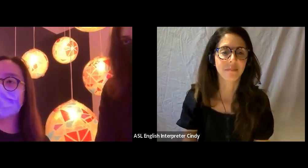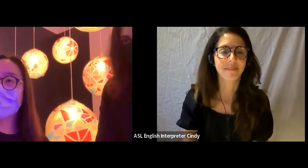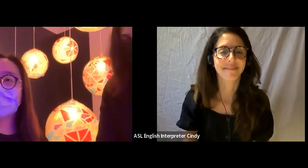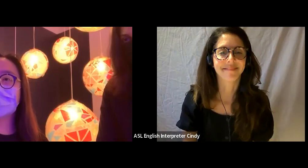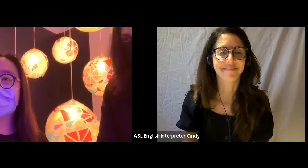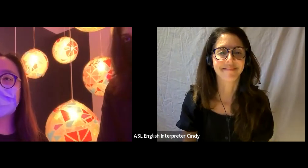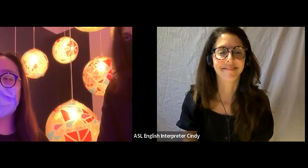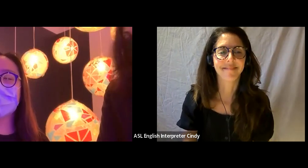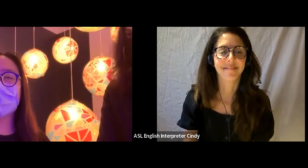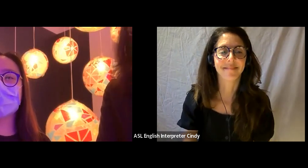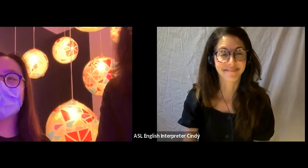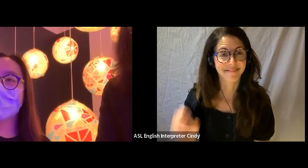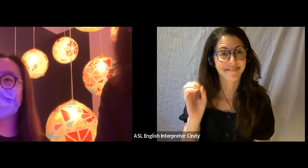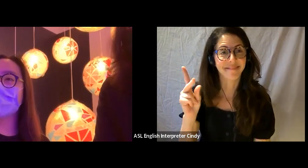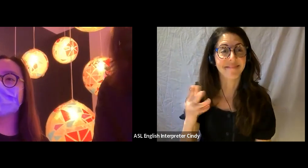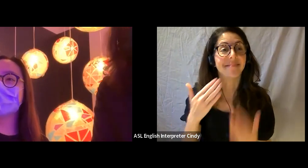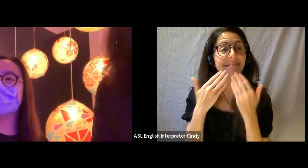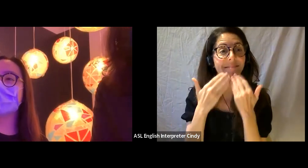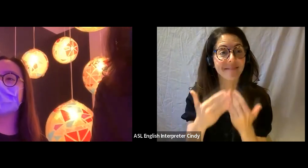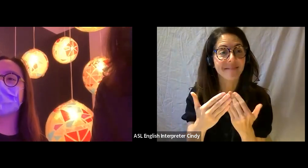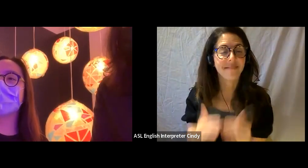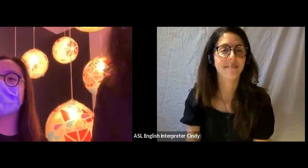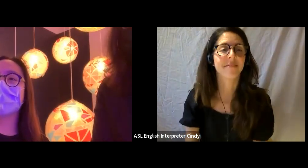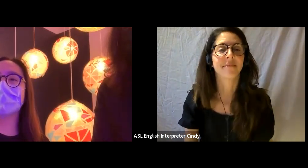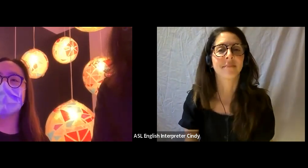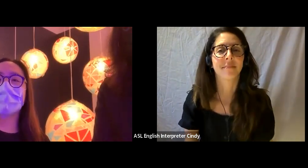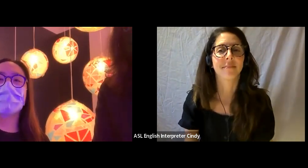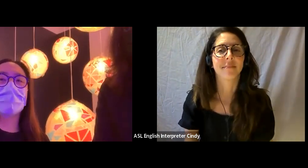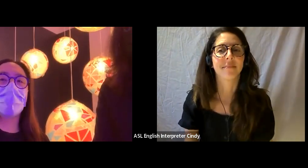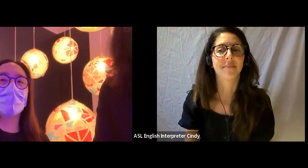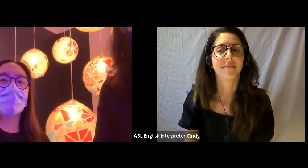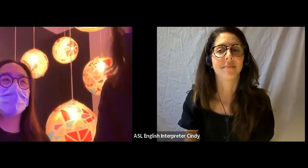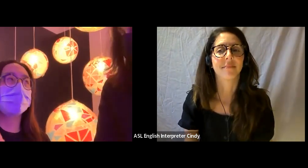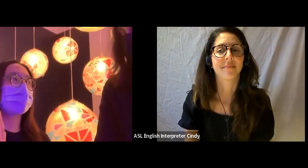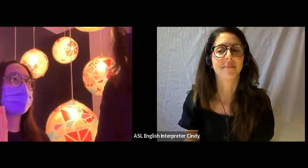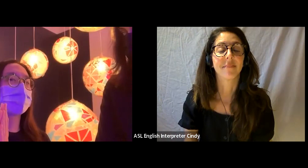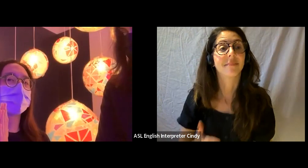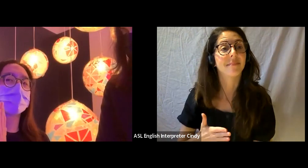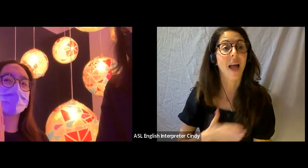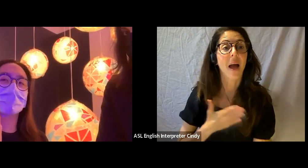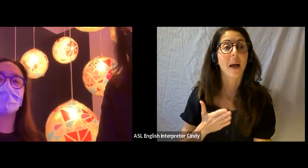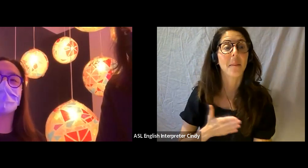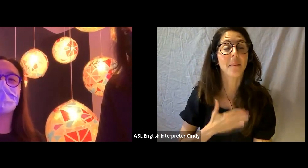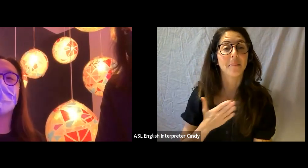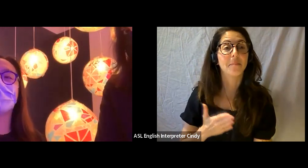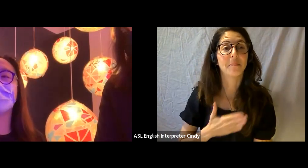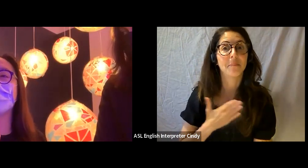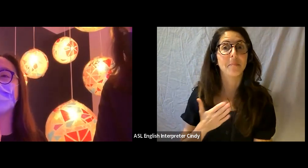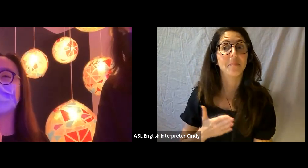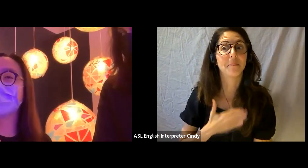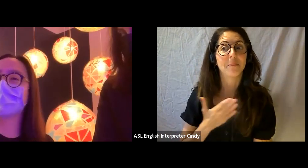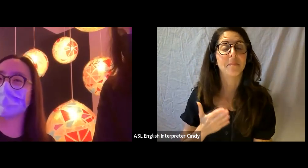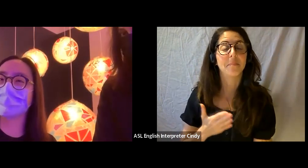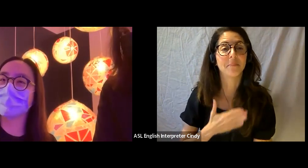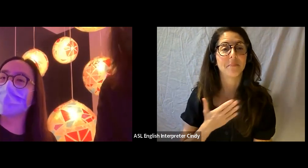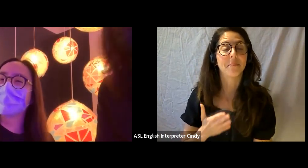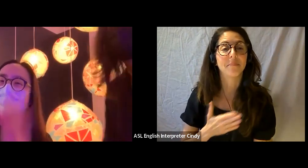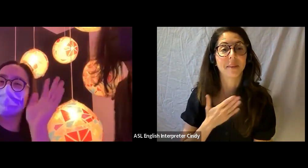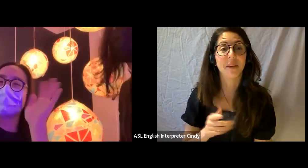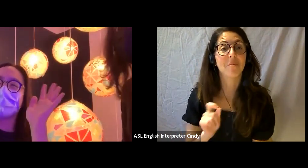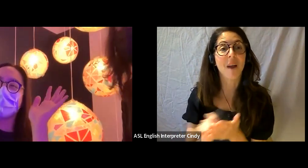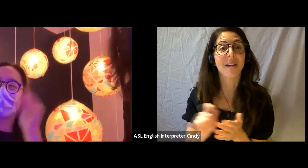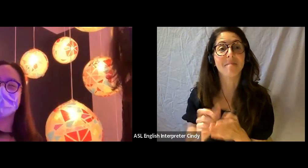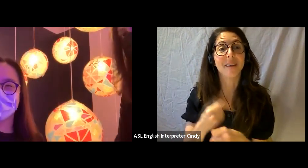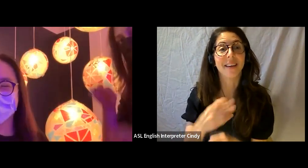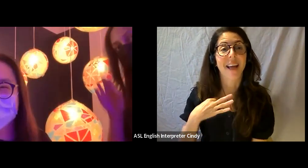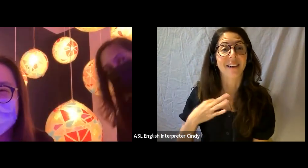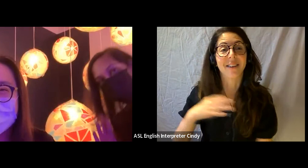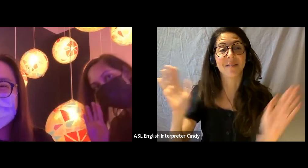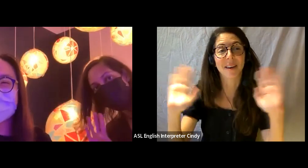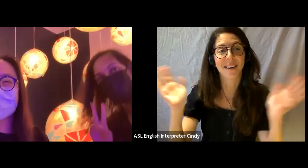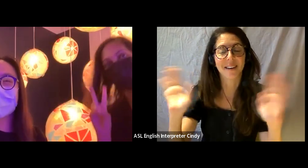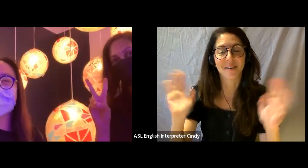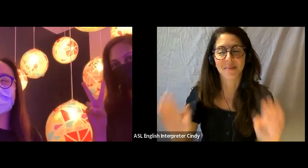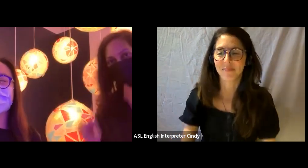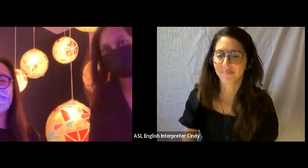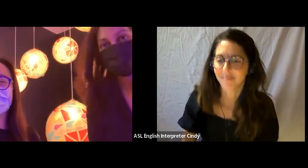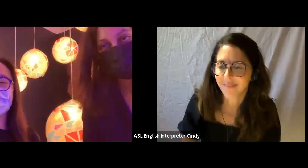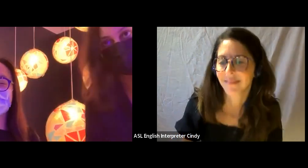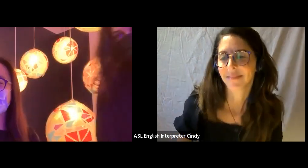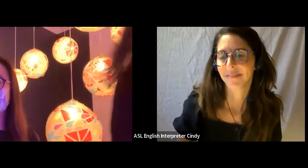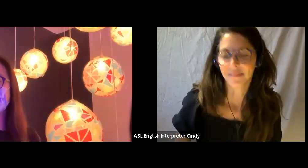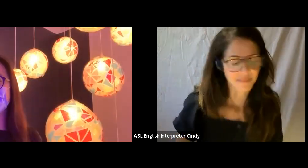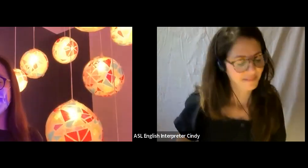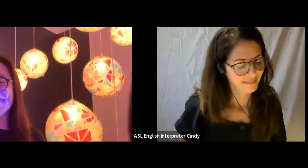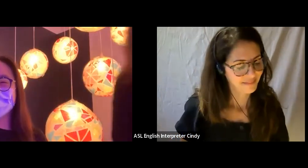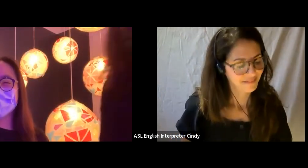Alright, thank you and happy writing/ making the application. Bye